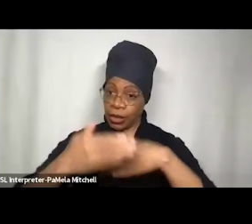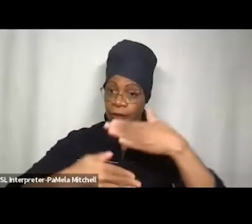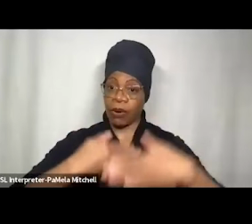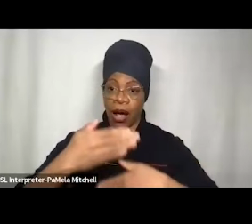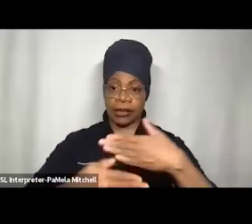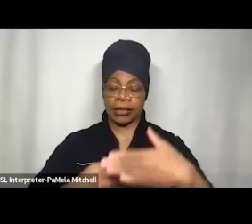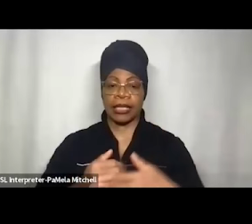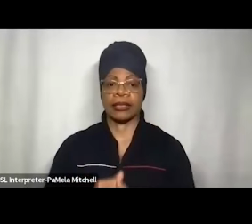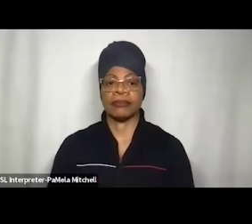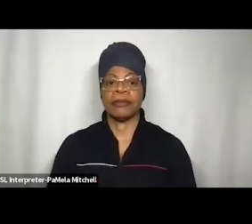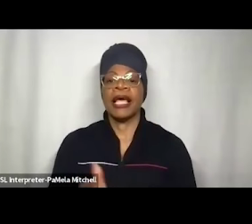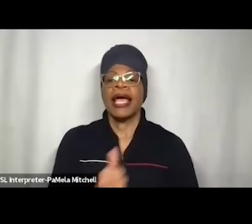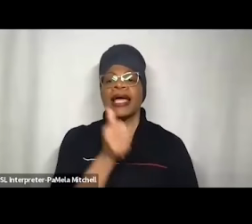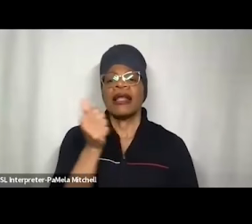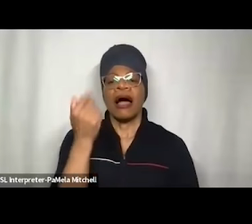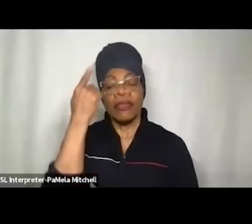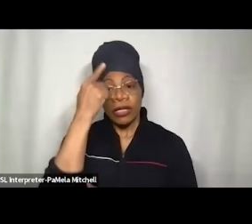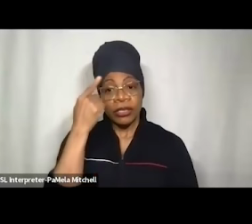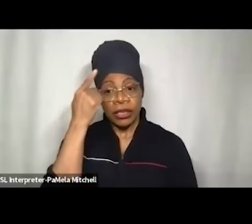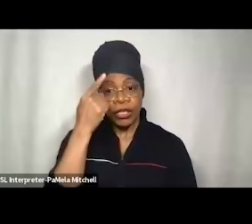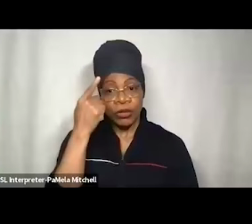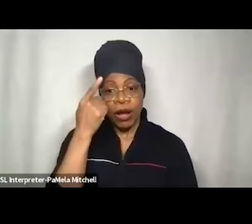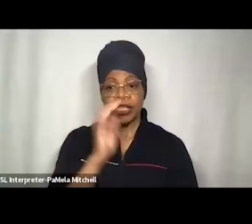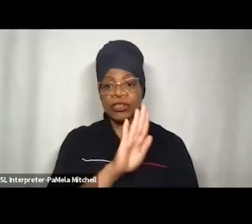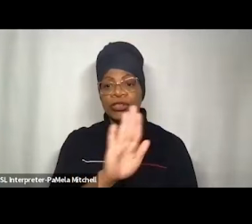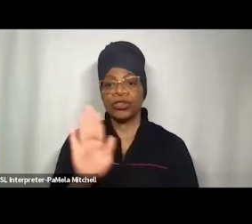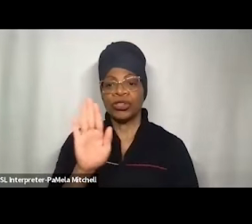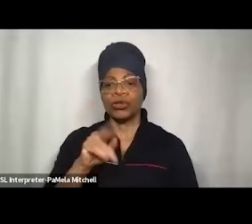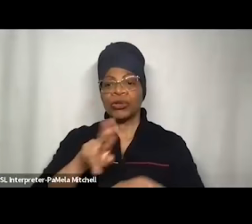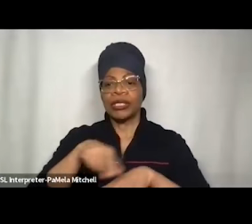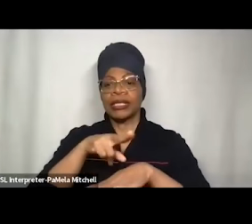And just some other considerations, again, you know, your typical types of things you would include an assessment